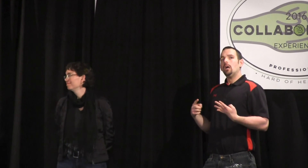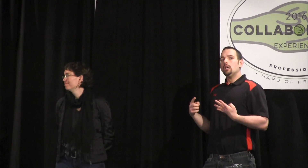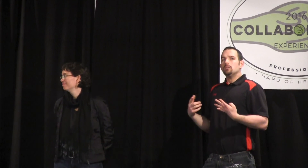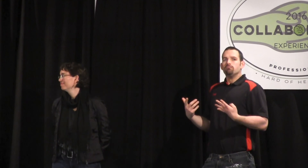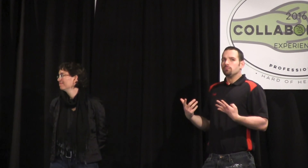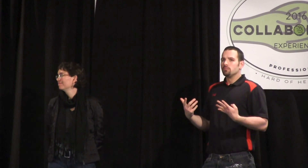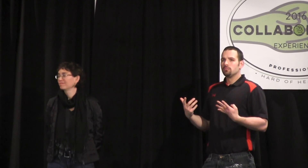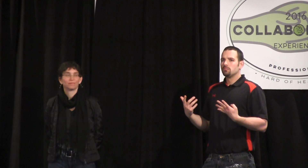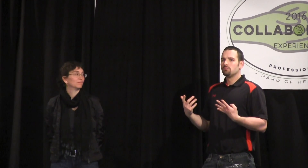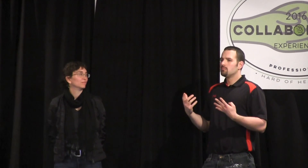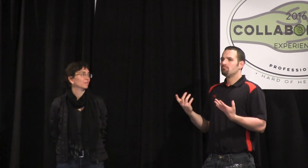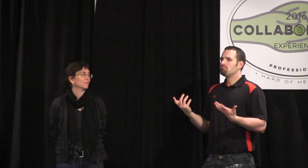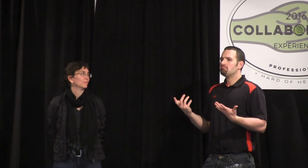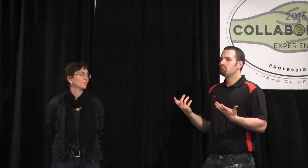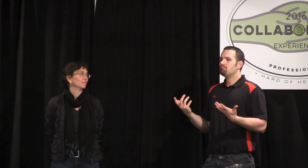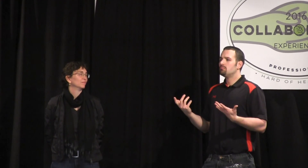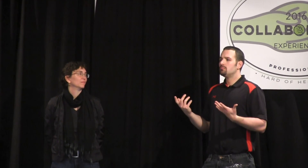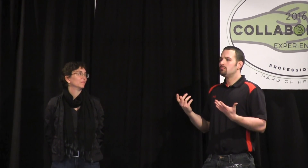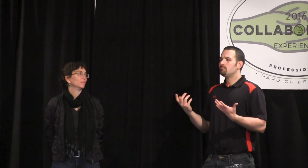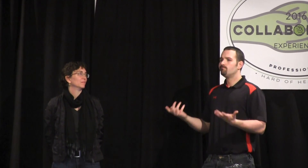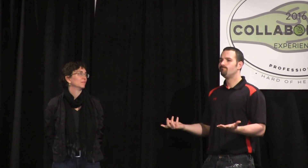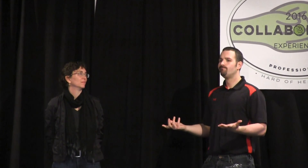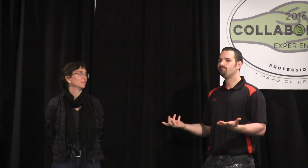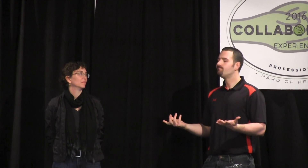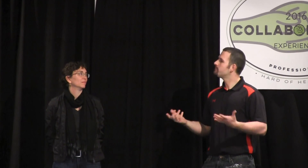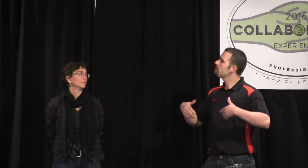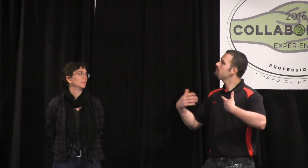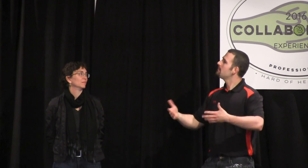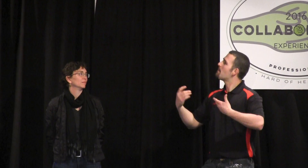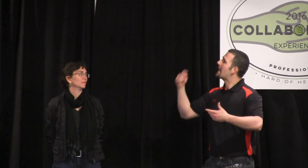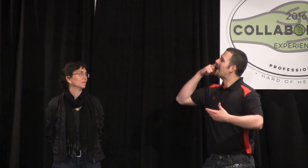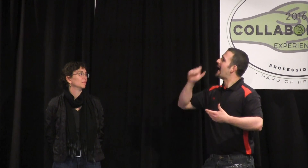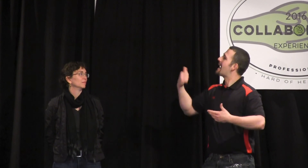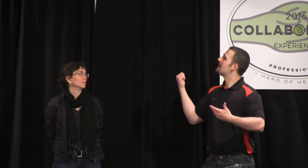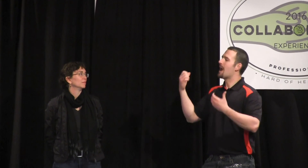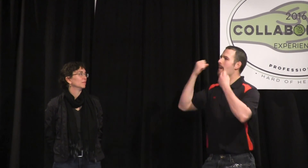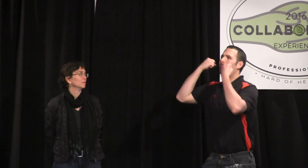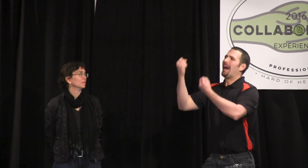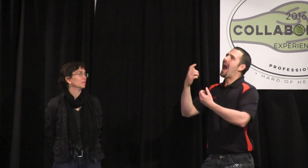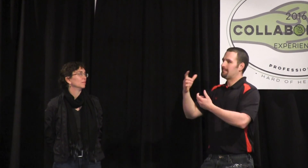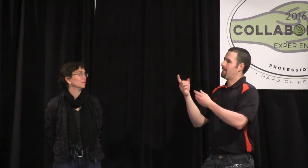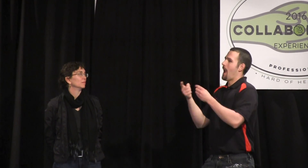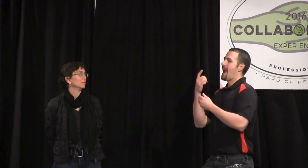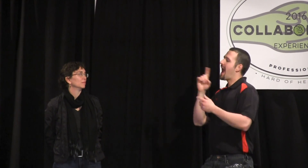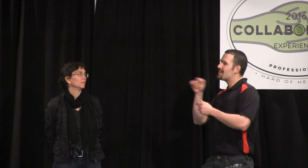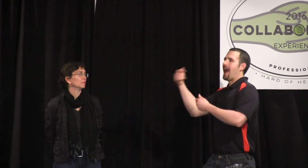for the work we're doing. Yeah, so trying to think. There was something else that --